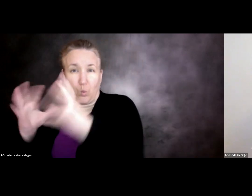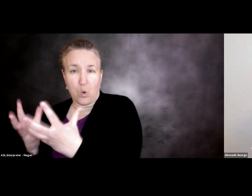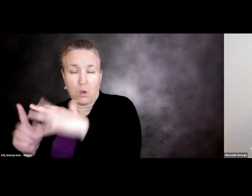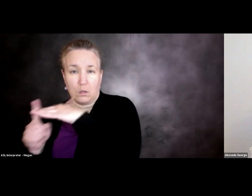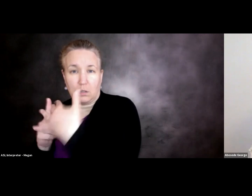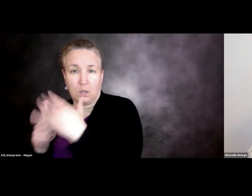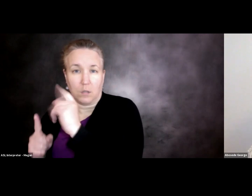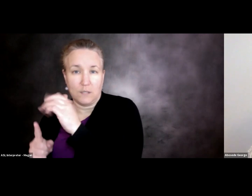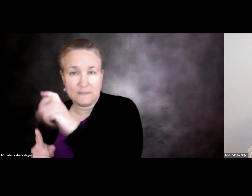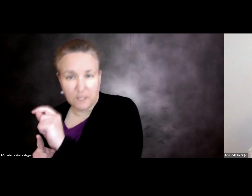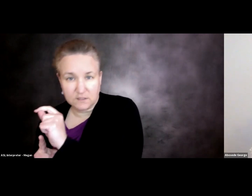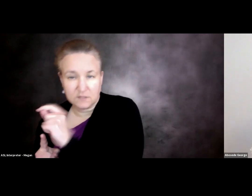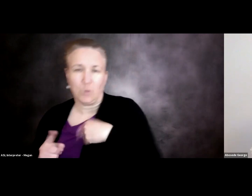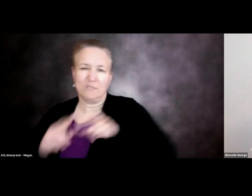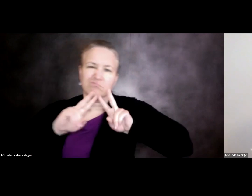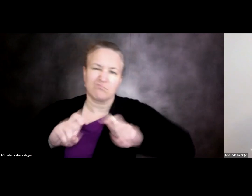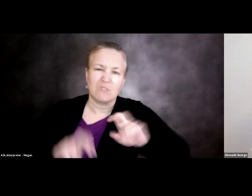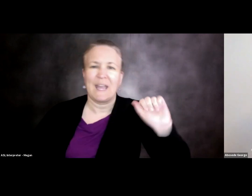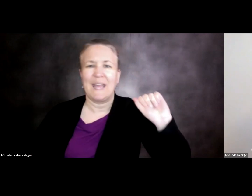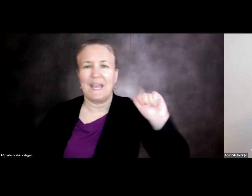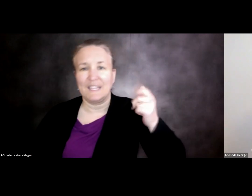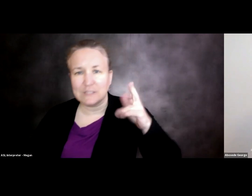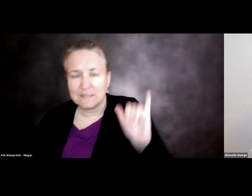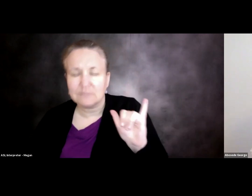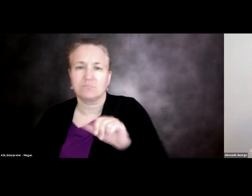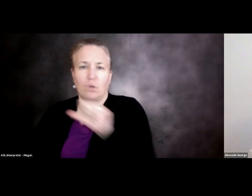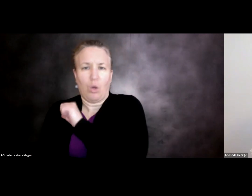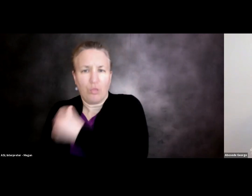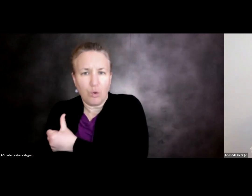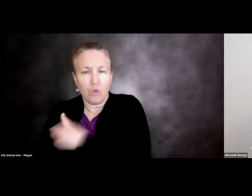We're looking at agency and authority, labor and education,